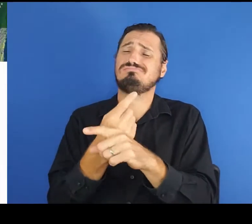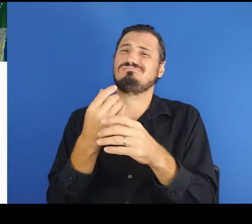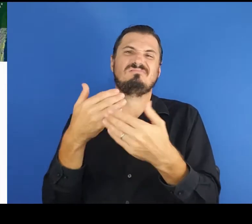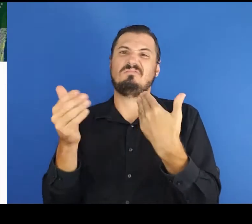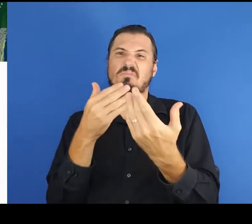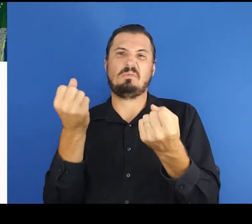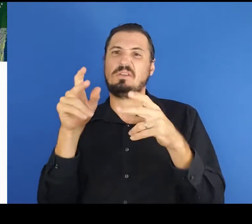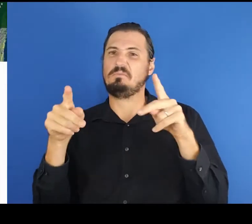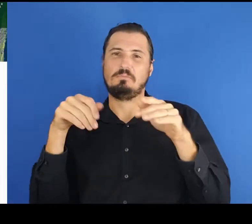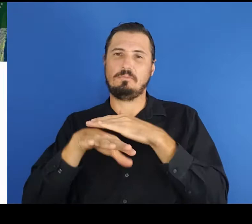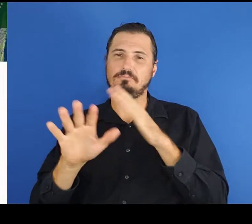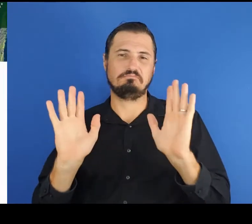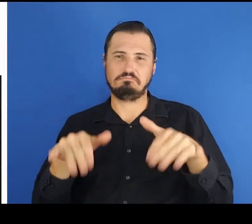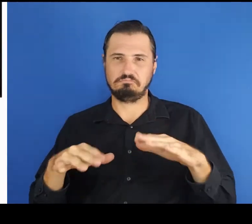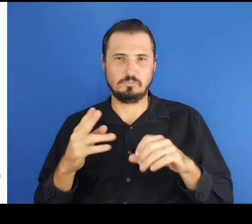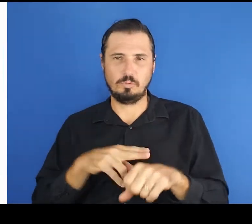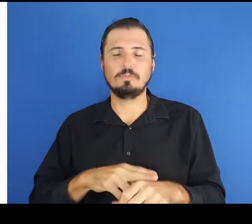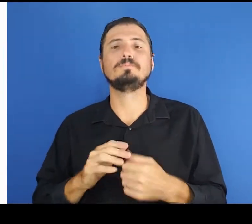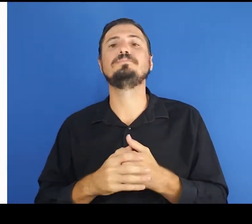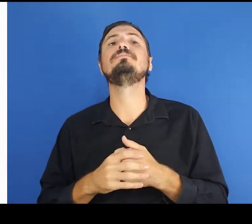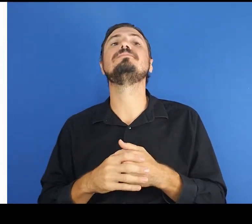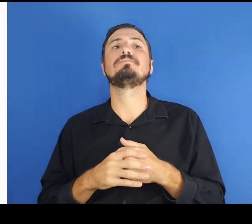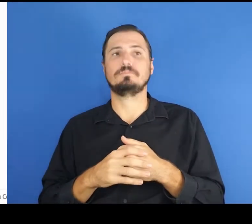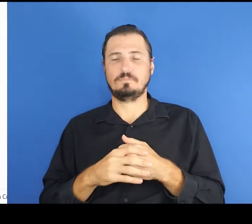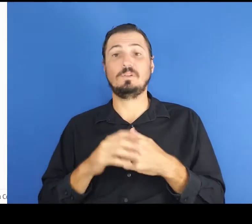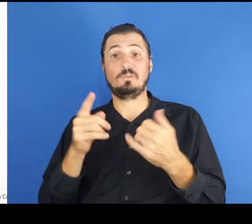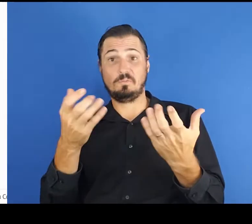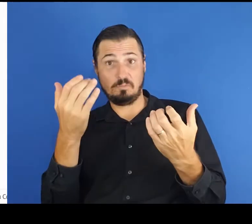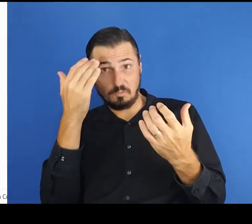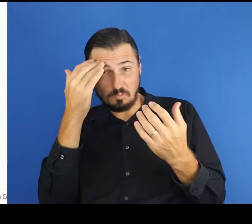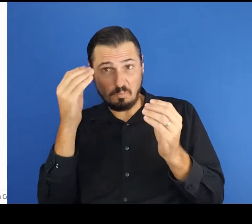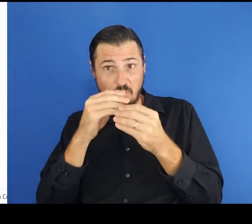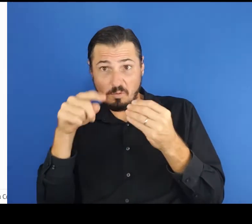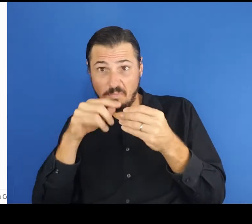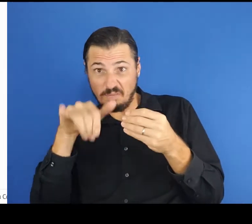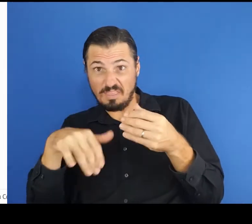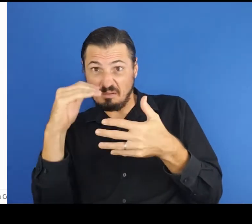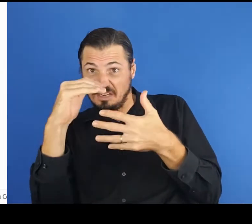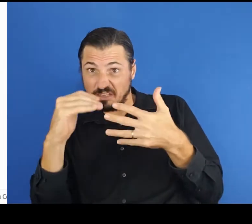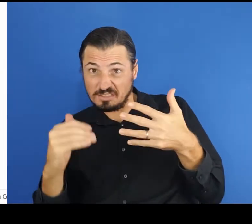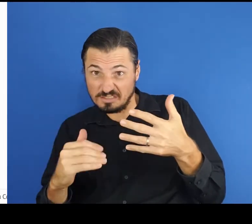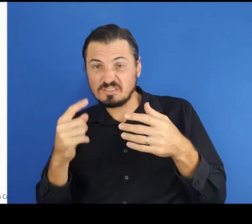View the new Tier Chart and attached guidance at Kauai.gov/COVID-19